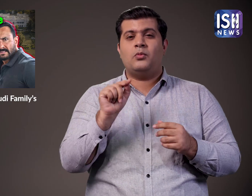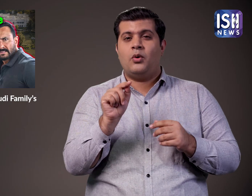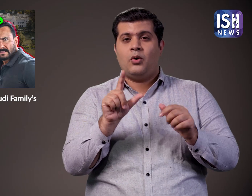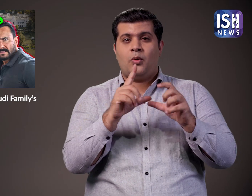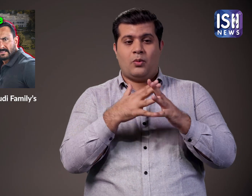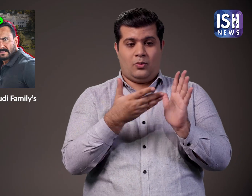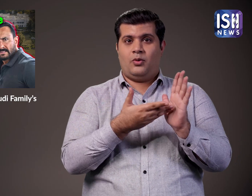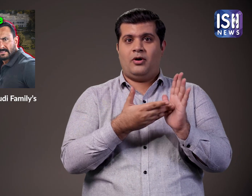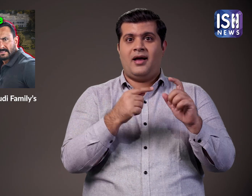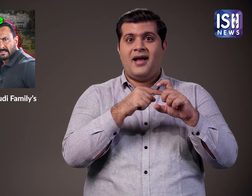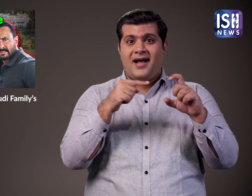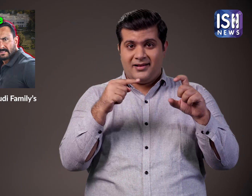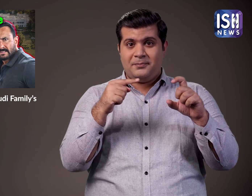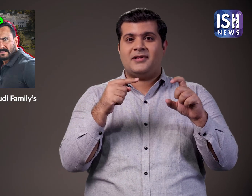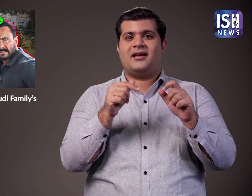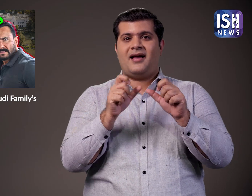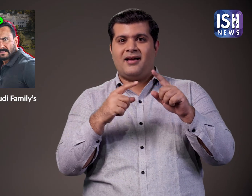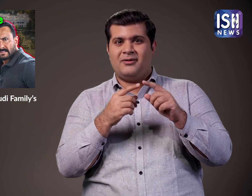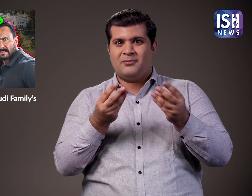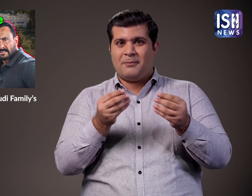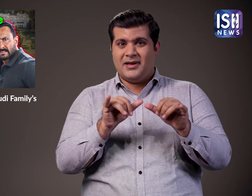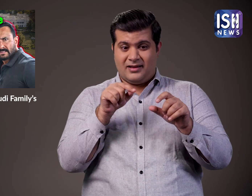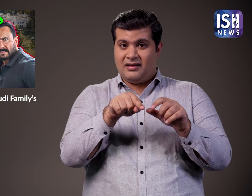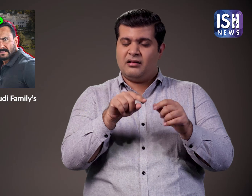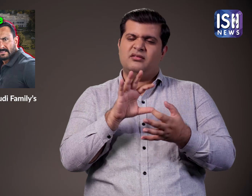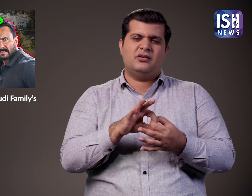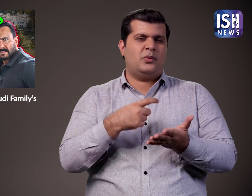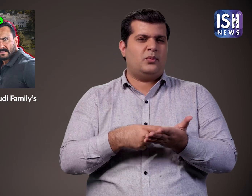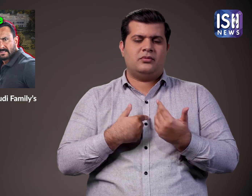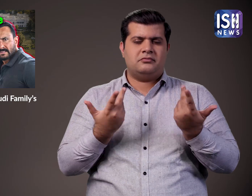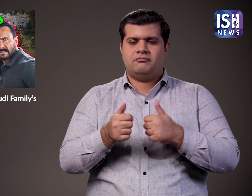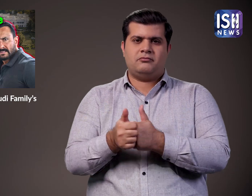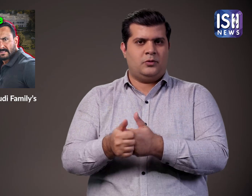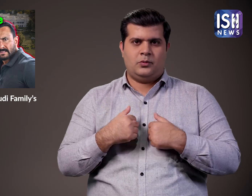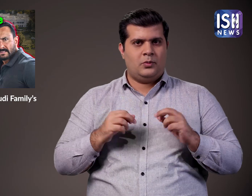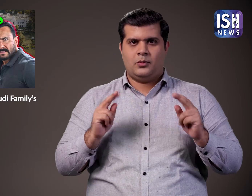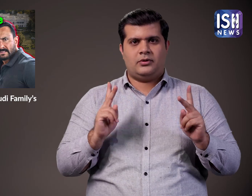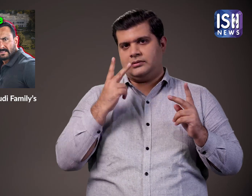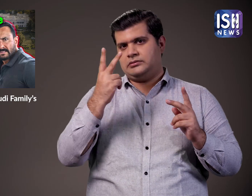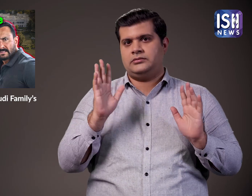This is because it is classified under the Enemy Property Act 1968.